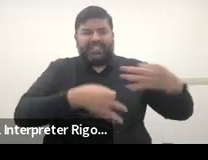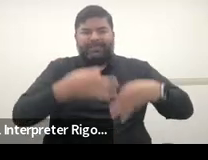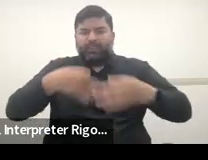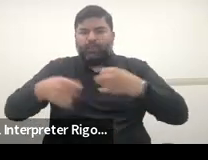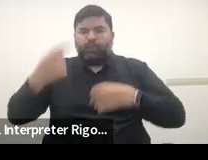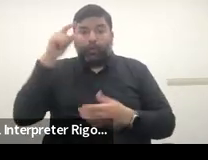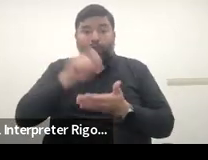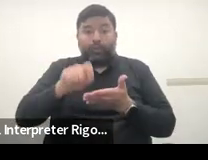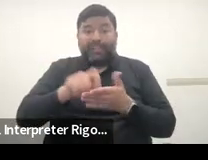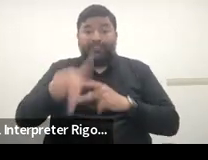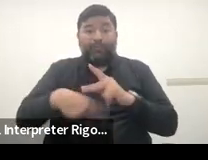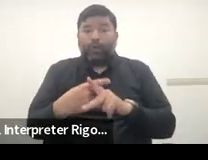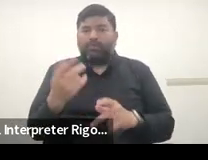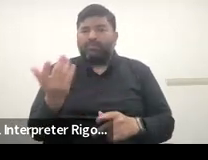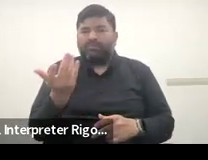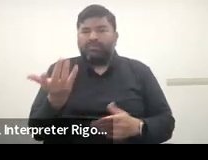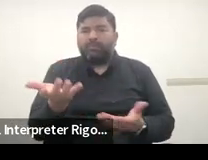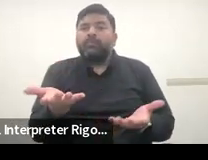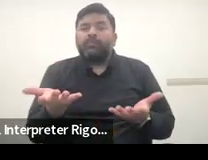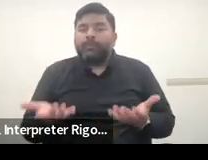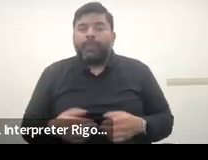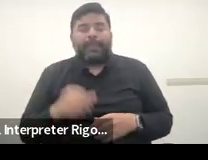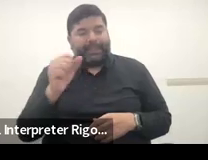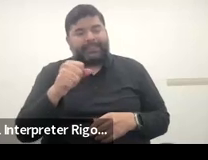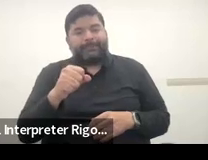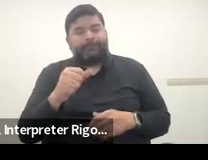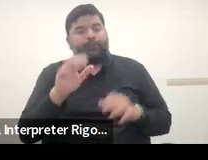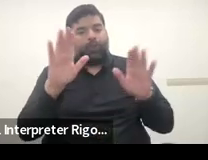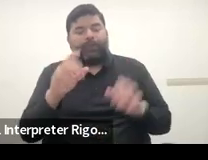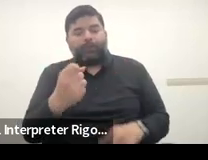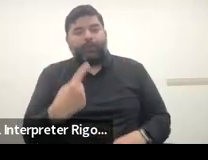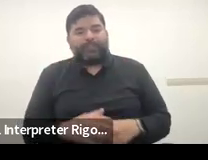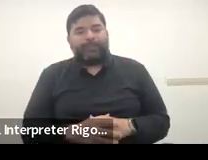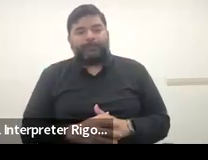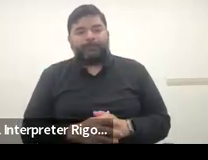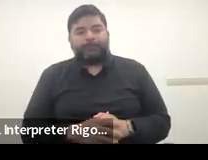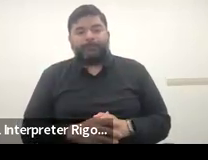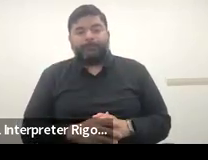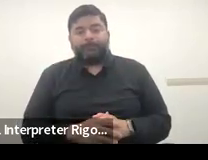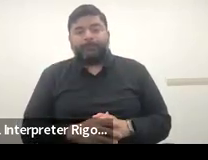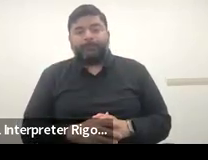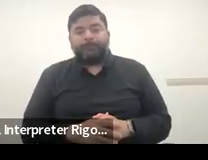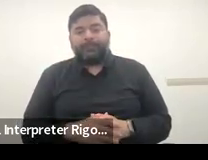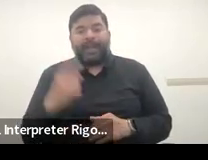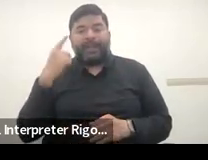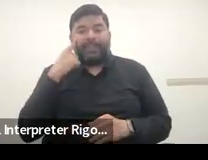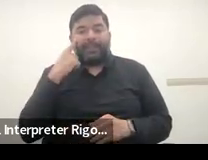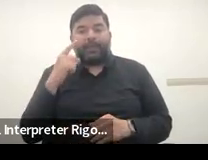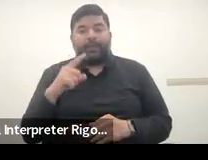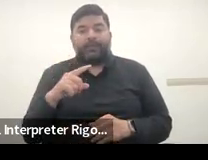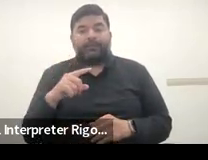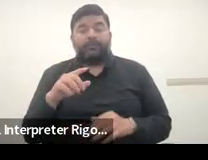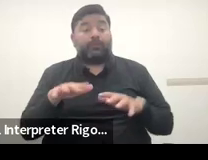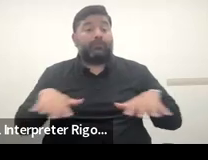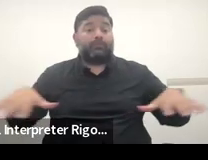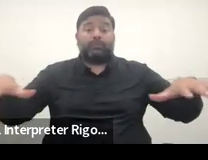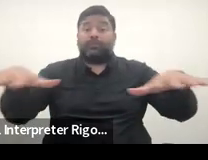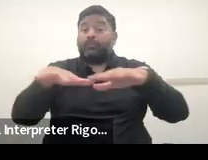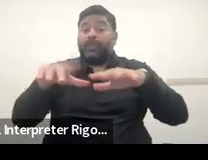or anything like that. LEE: Yeah that's a great question I think virtually all deaf communities do not